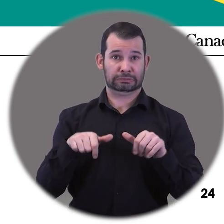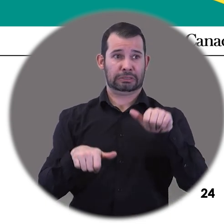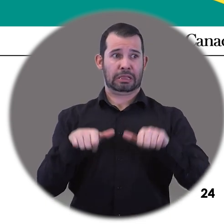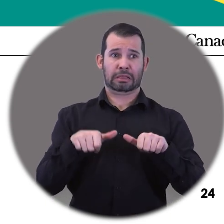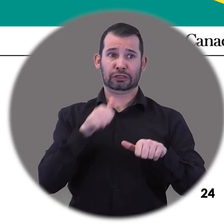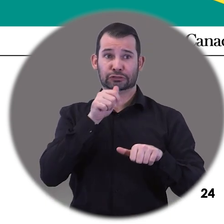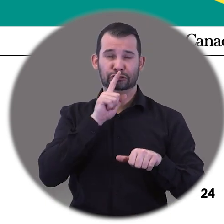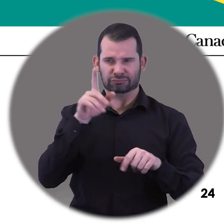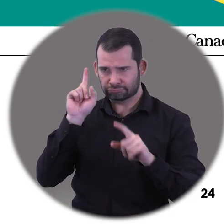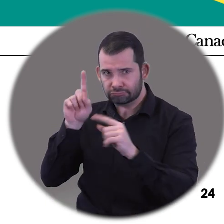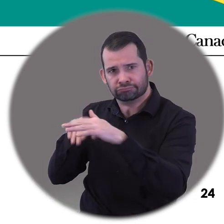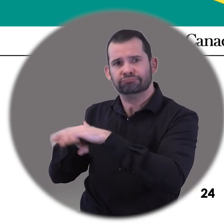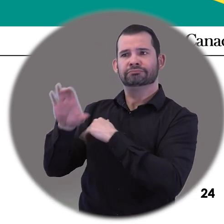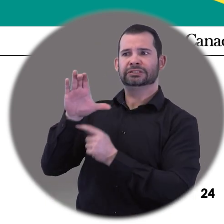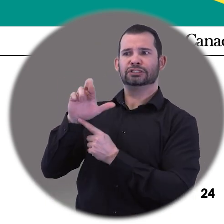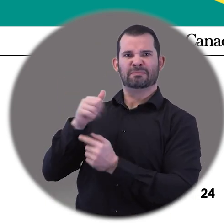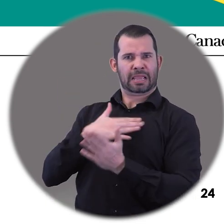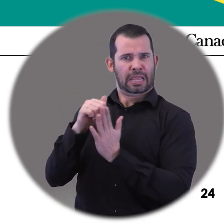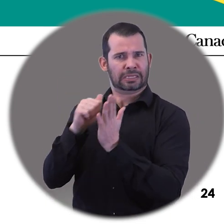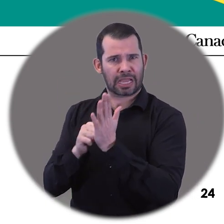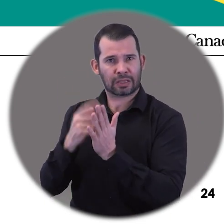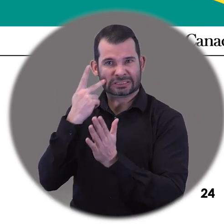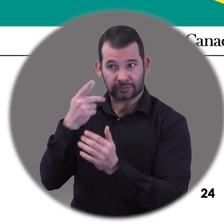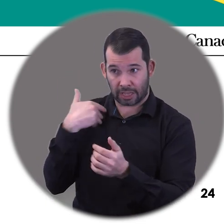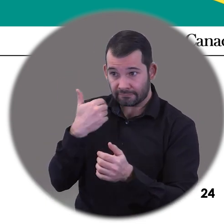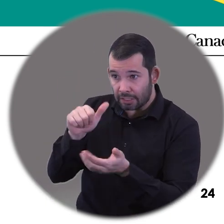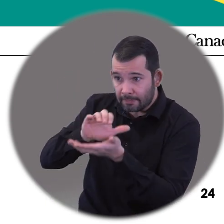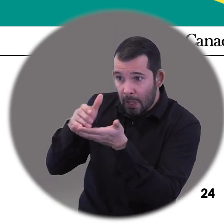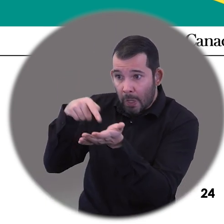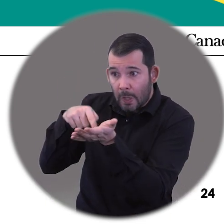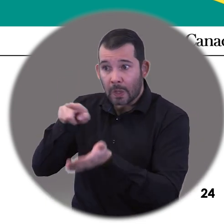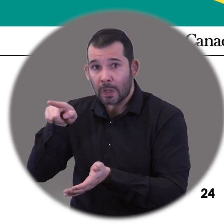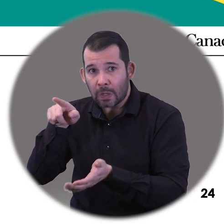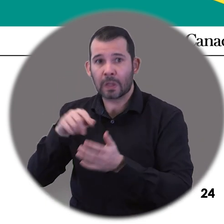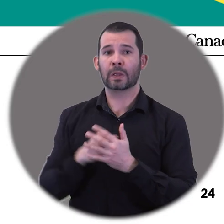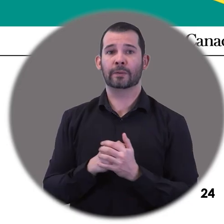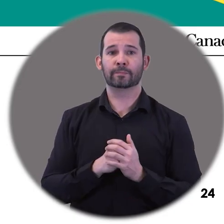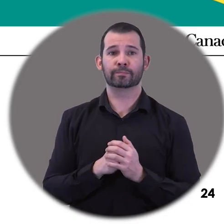When in doubt, check My Account to see if you have an amount owing.